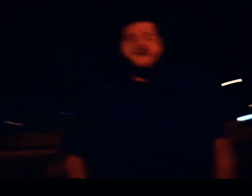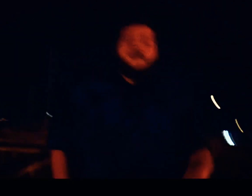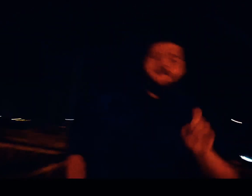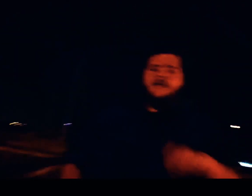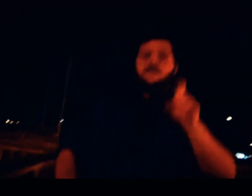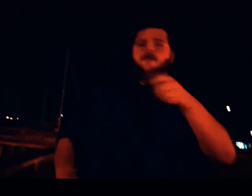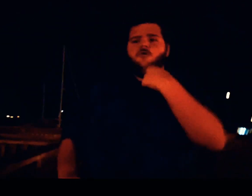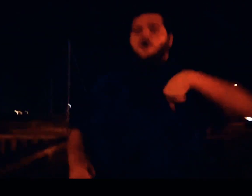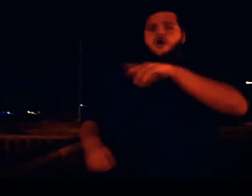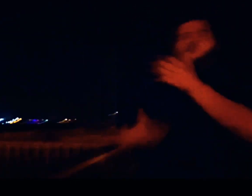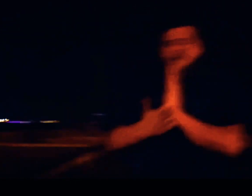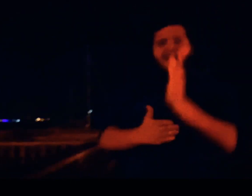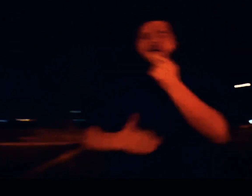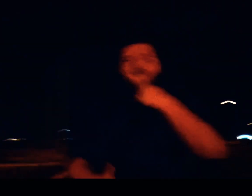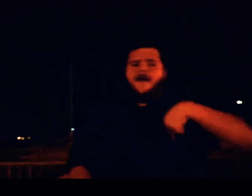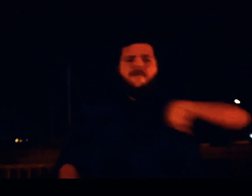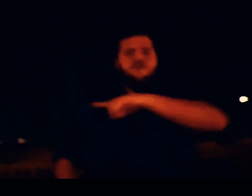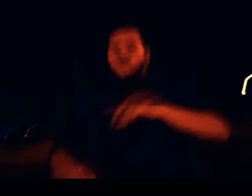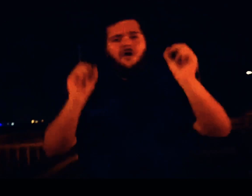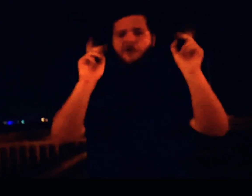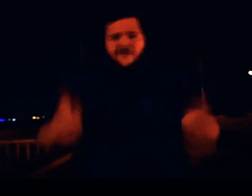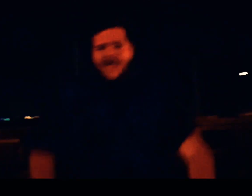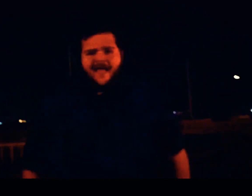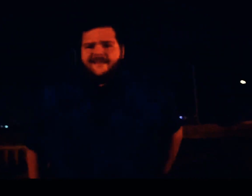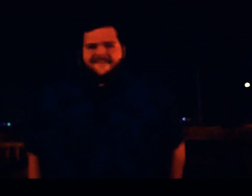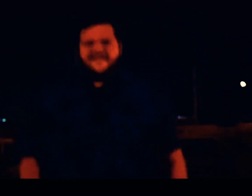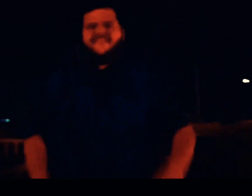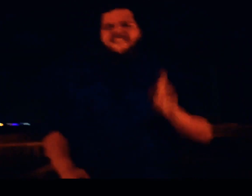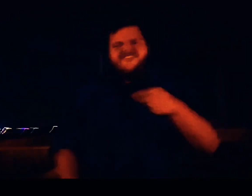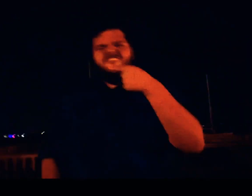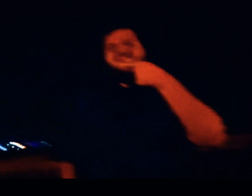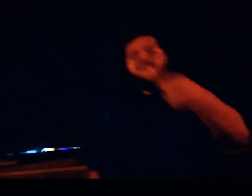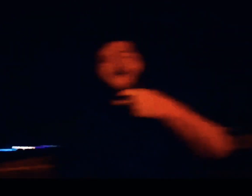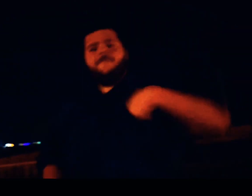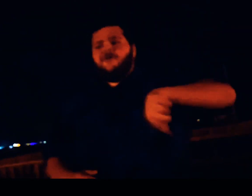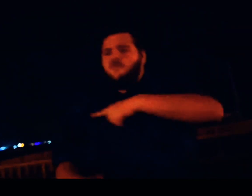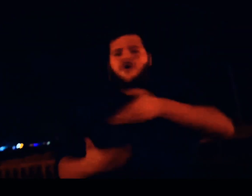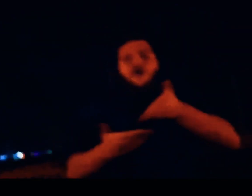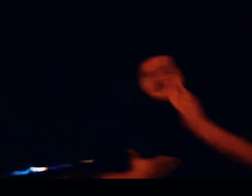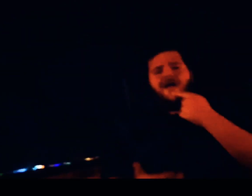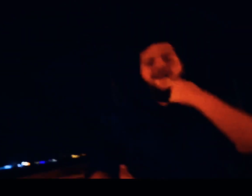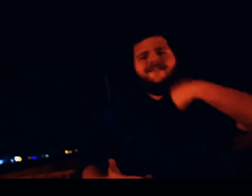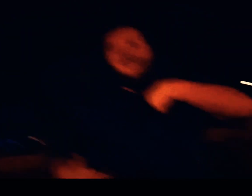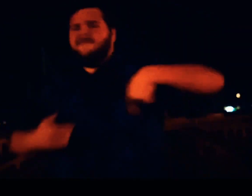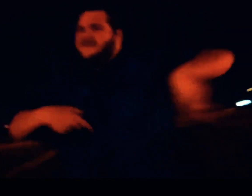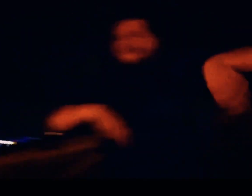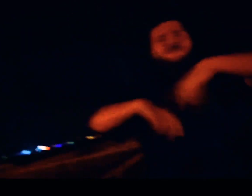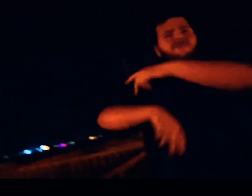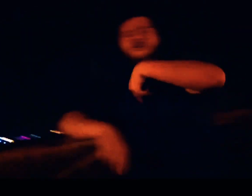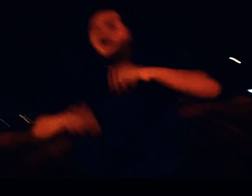tell me we're alright, tell me we're okay